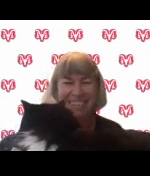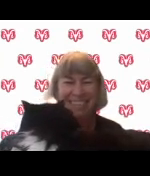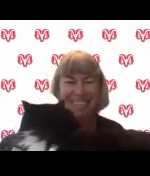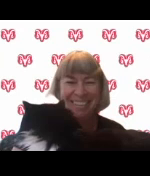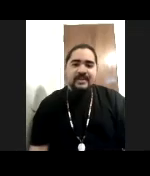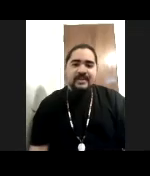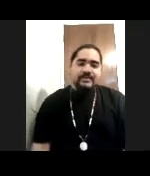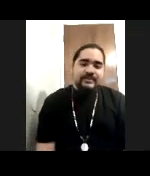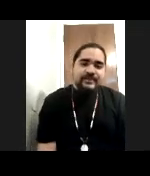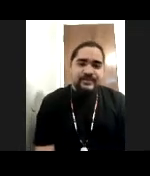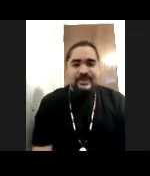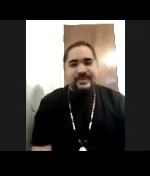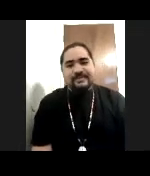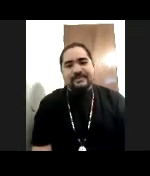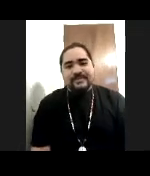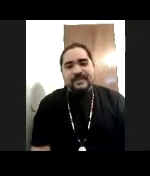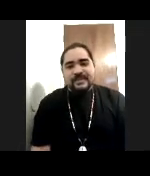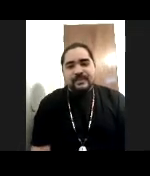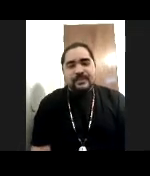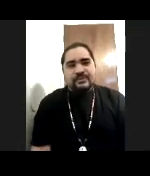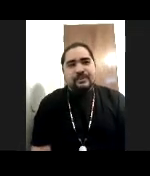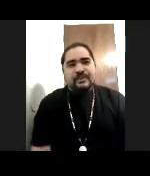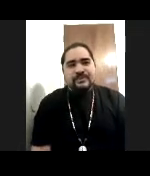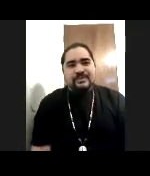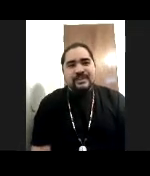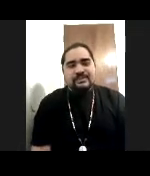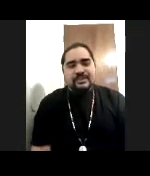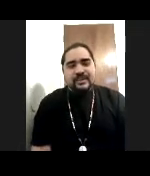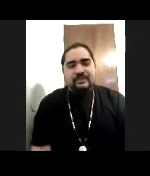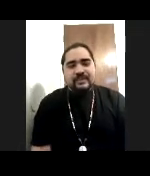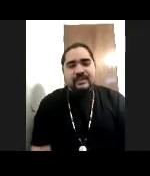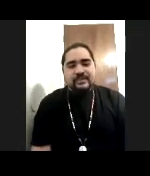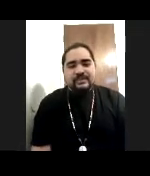Yeah. So the word Duma ism is actually like a philosophy